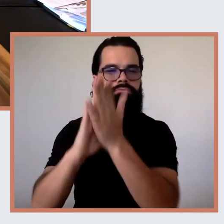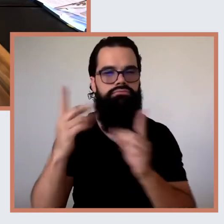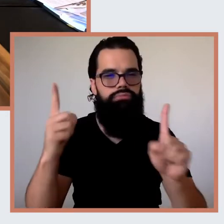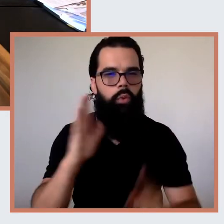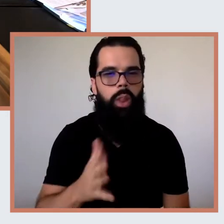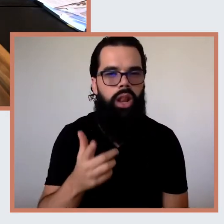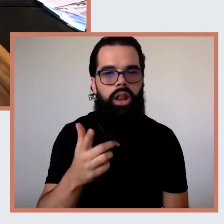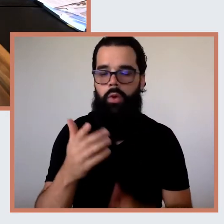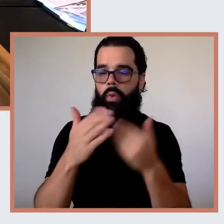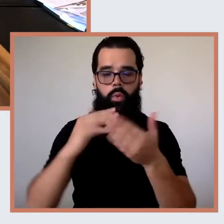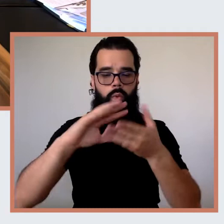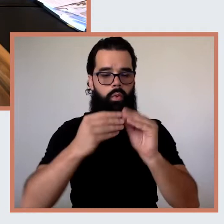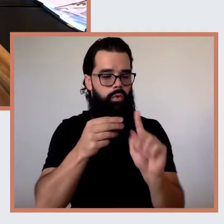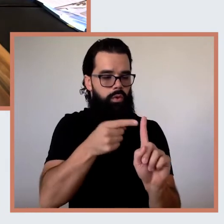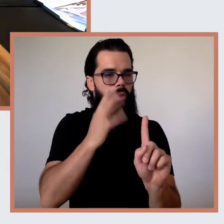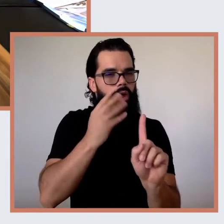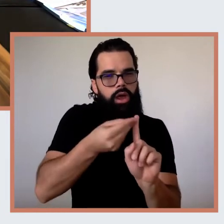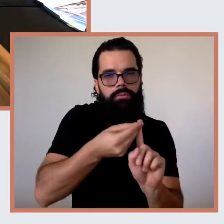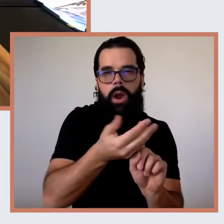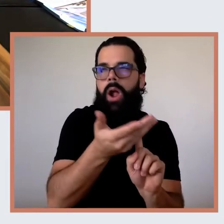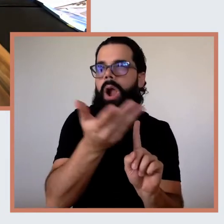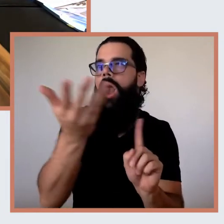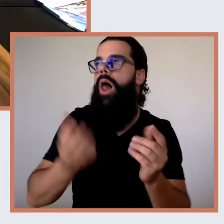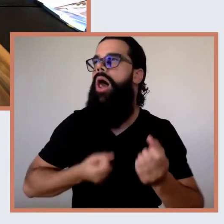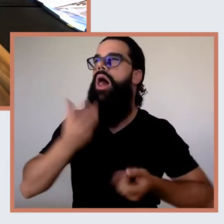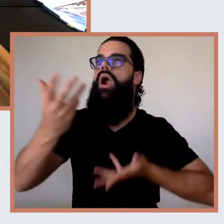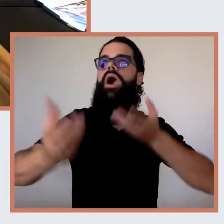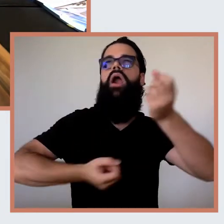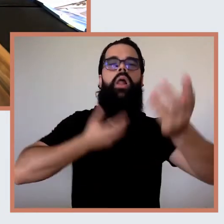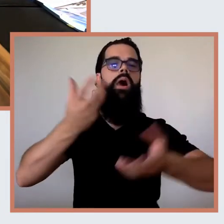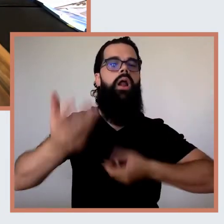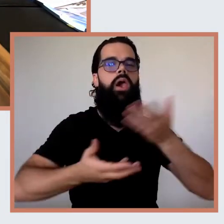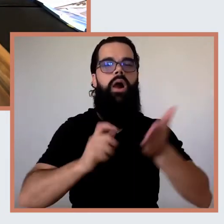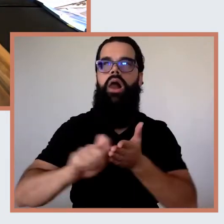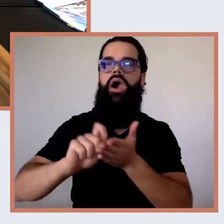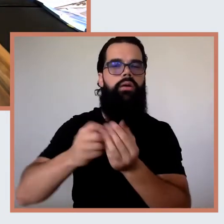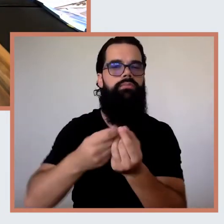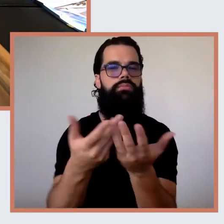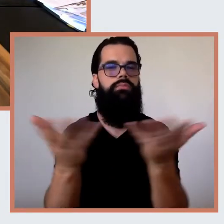certain things that, you know, the stories that you want to tell, and again, the way we tell those stories